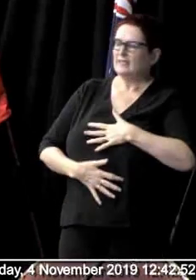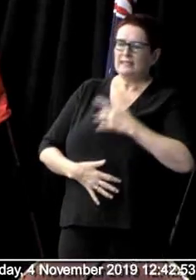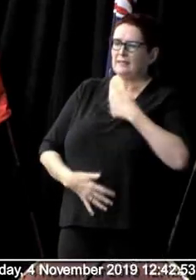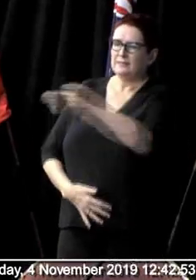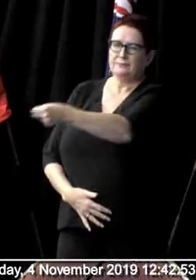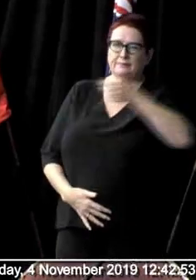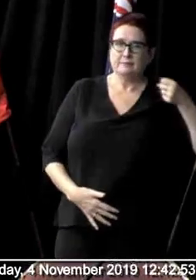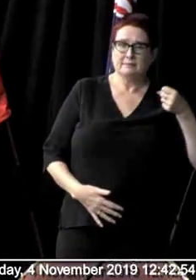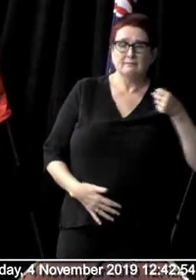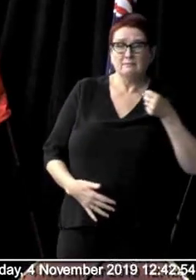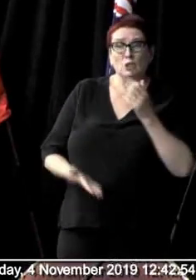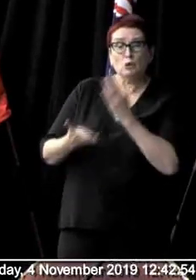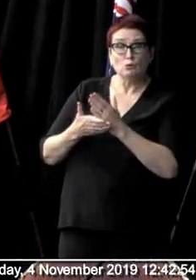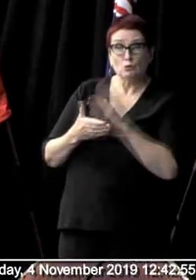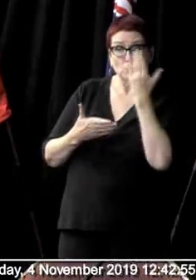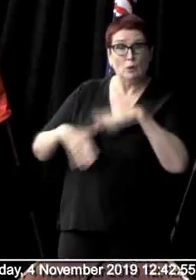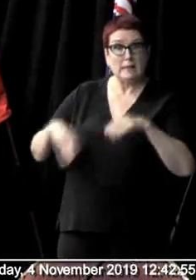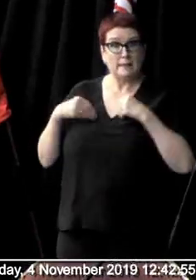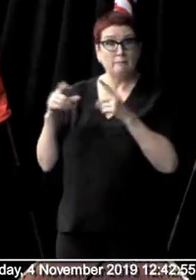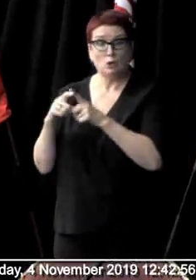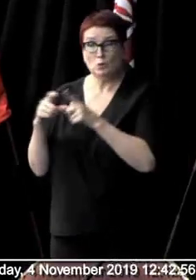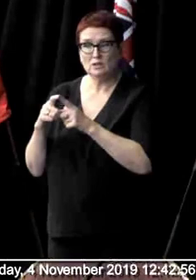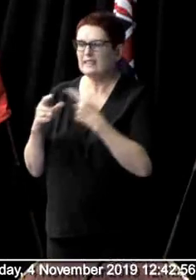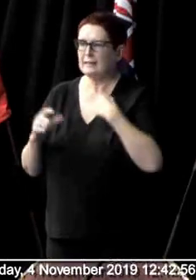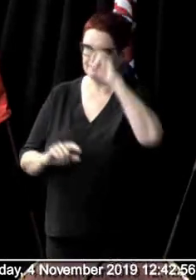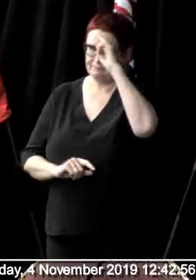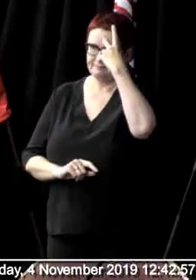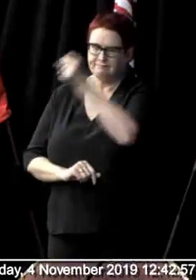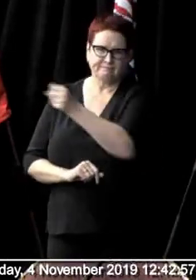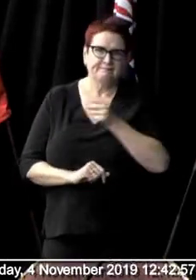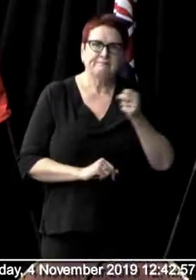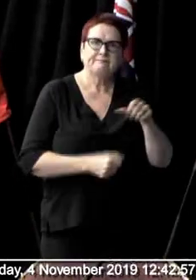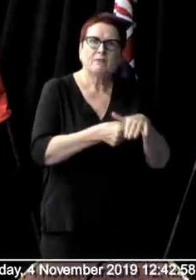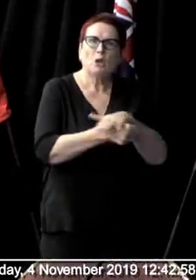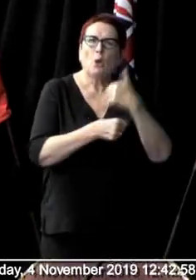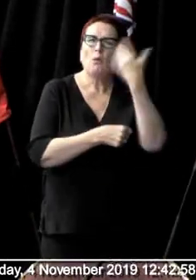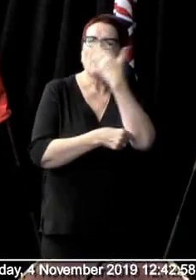accepted, and decided to go to our local high school.